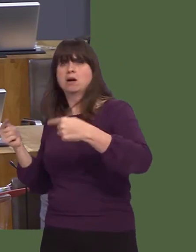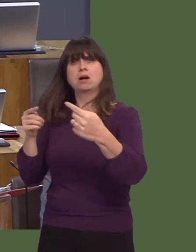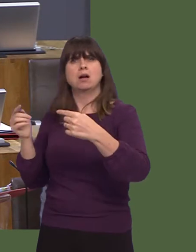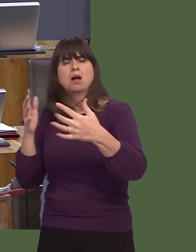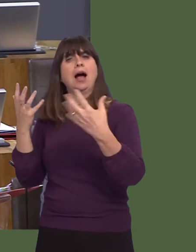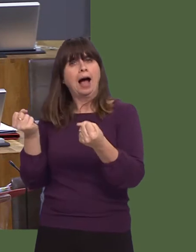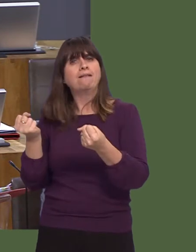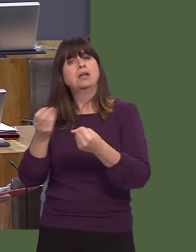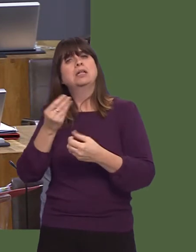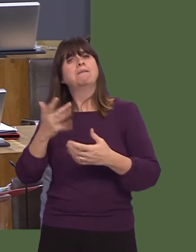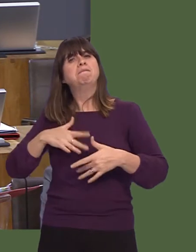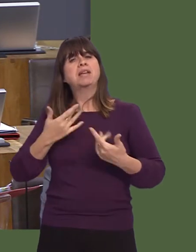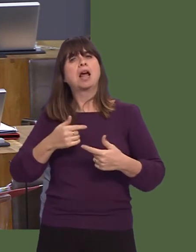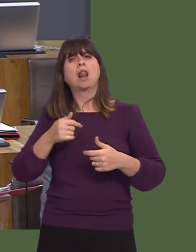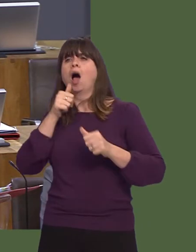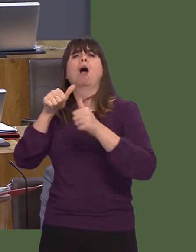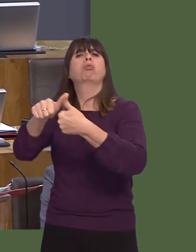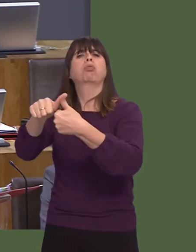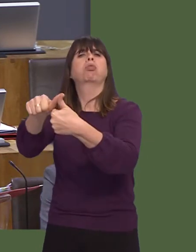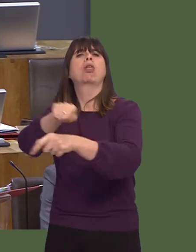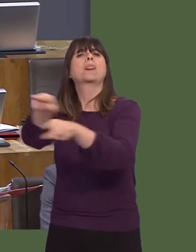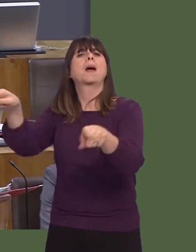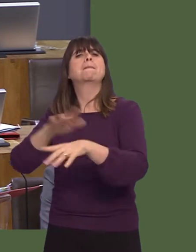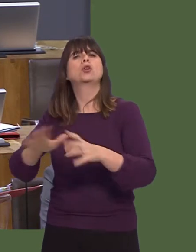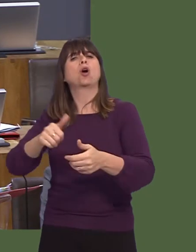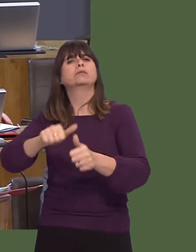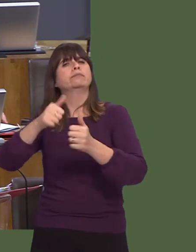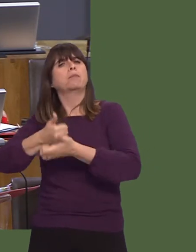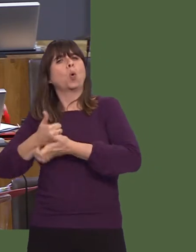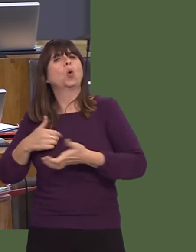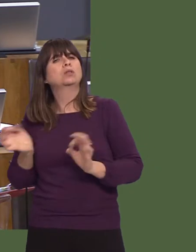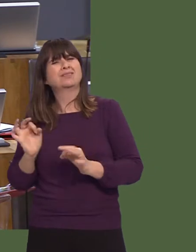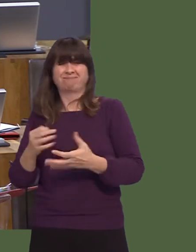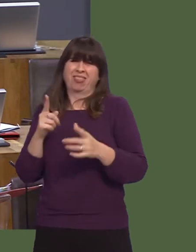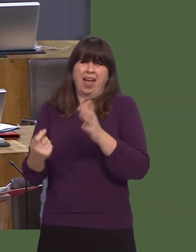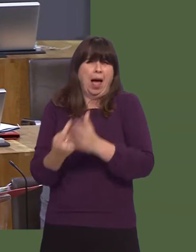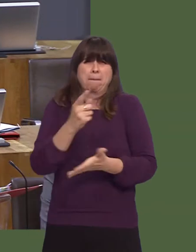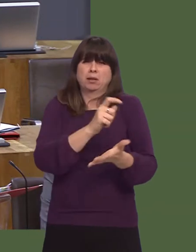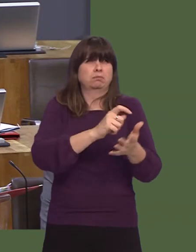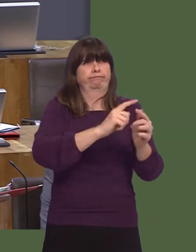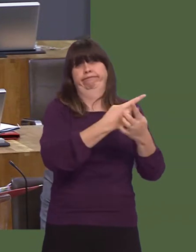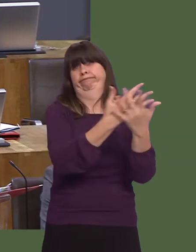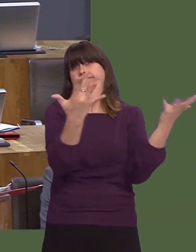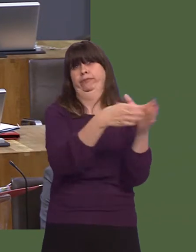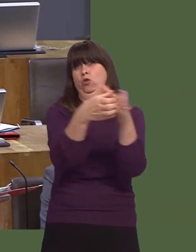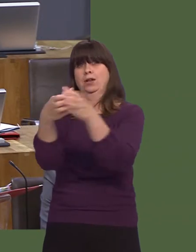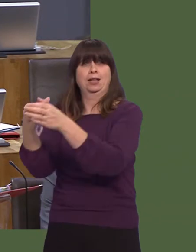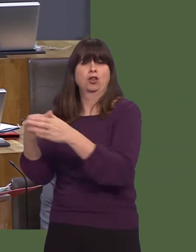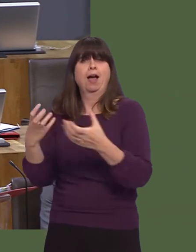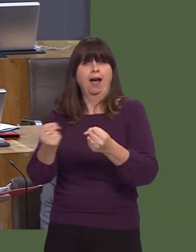more favoured? Of course they did. That happens in any organisation. And in politics, where these matters are felt even more intensely than in most other places and people are very